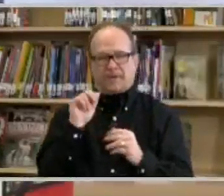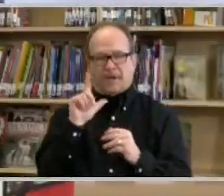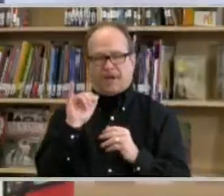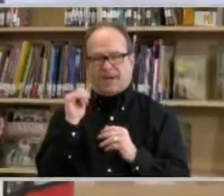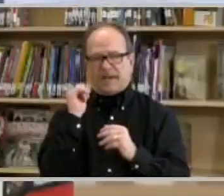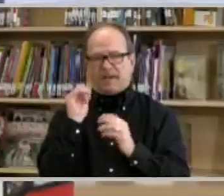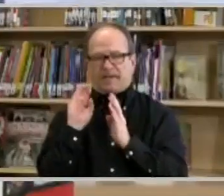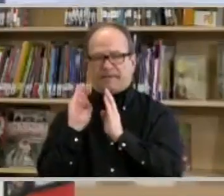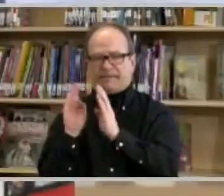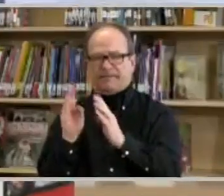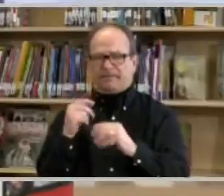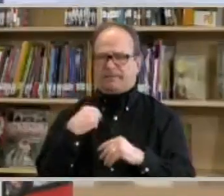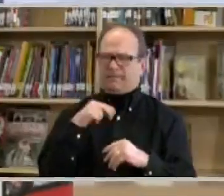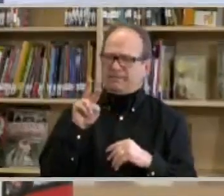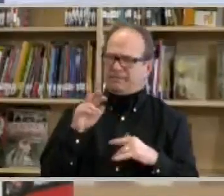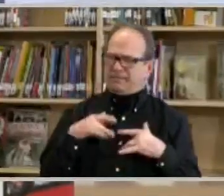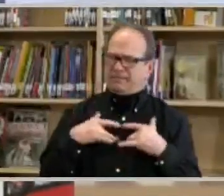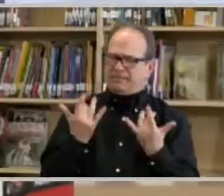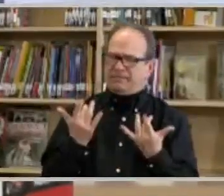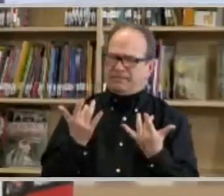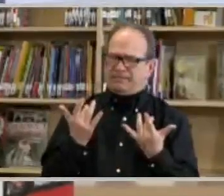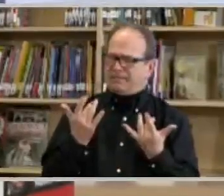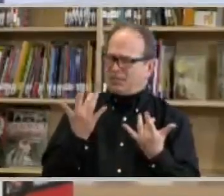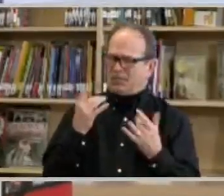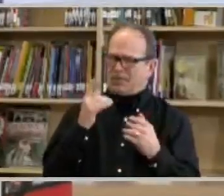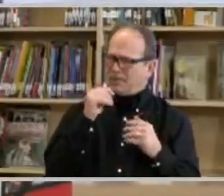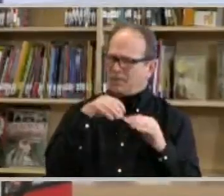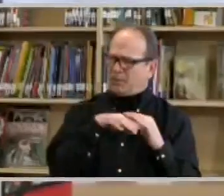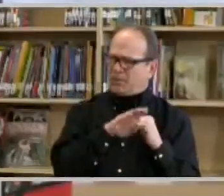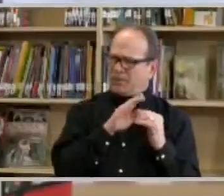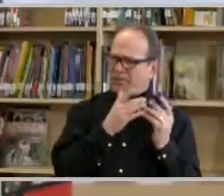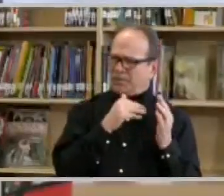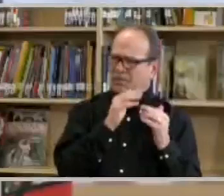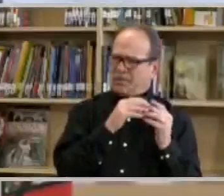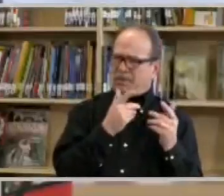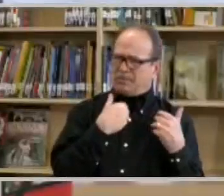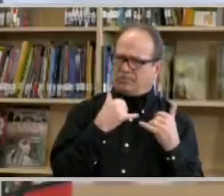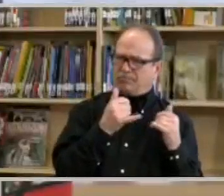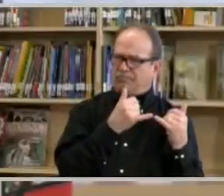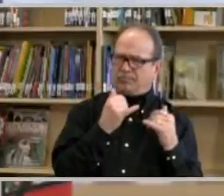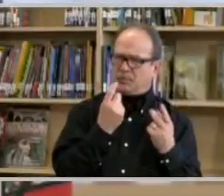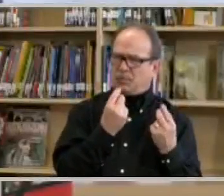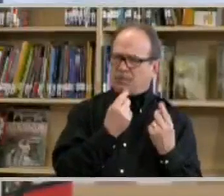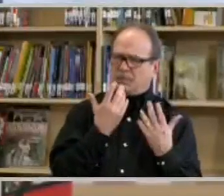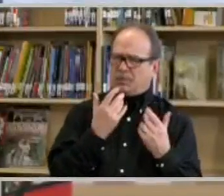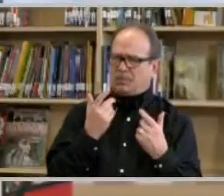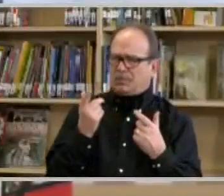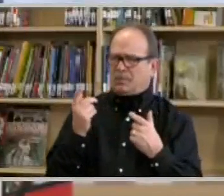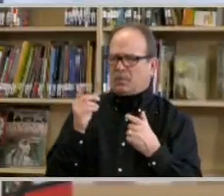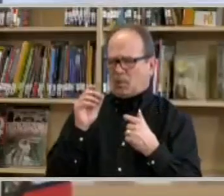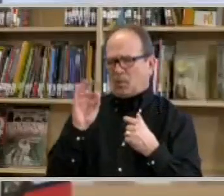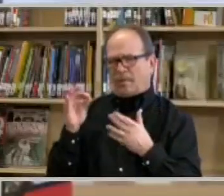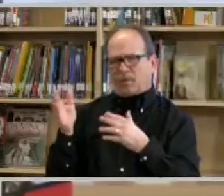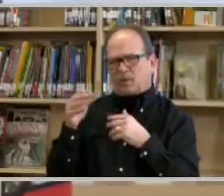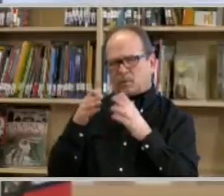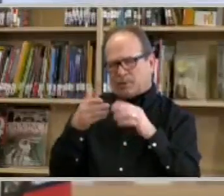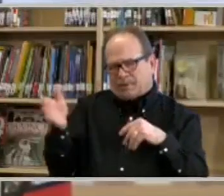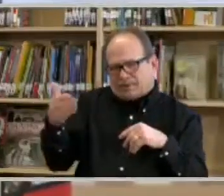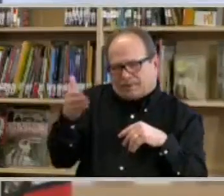IN THE ALLEY. AND SO I'M TRYING TO FIGURE OUT WITH THEM HOW WE CAN GET THEM